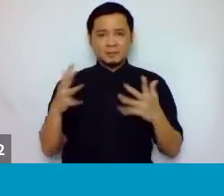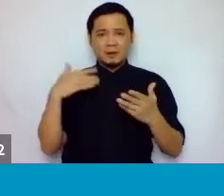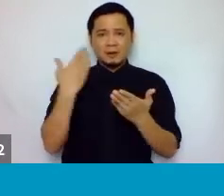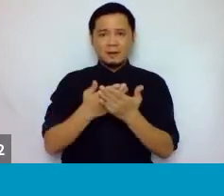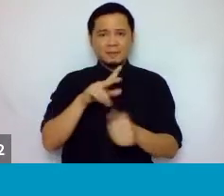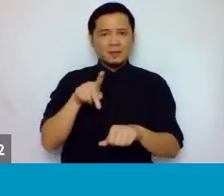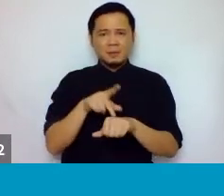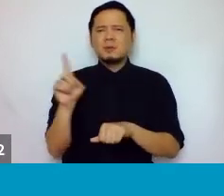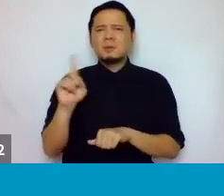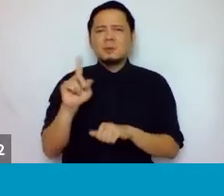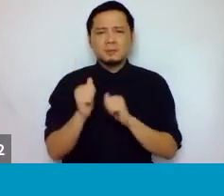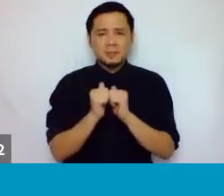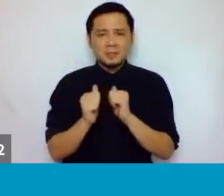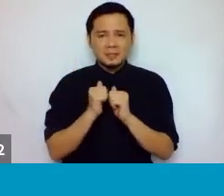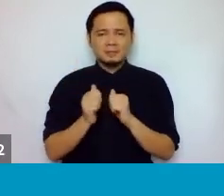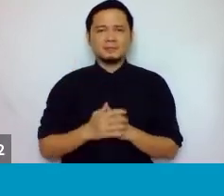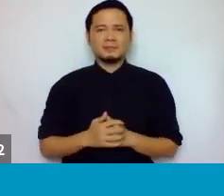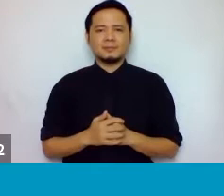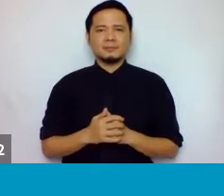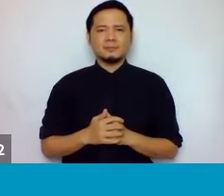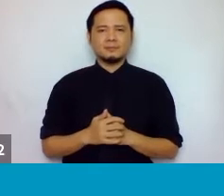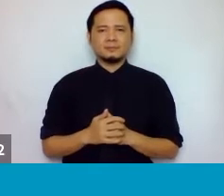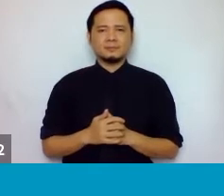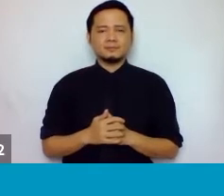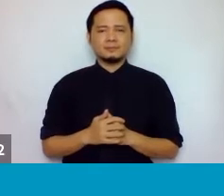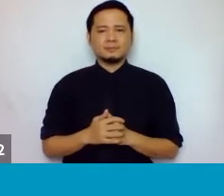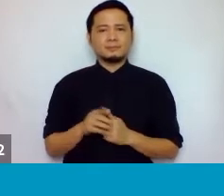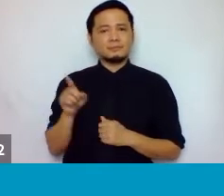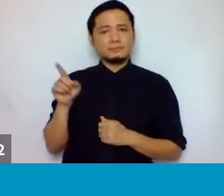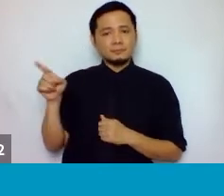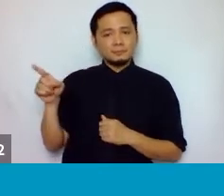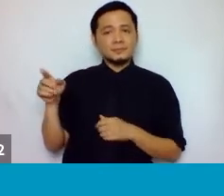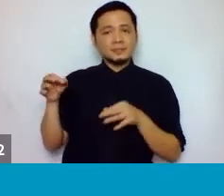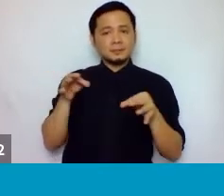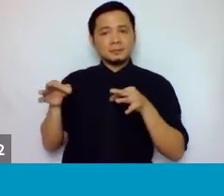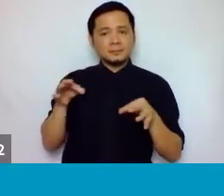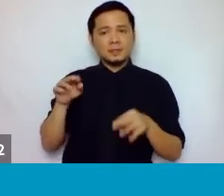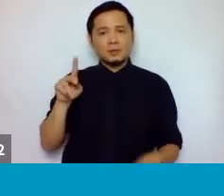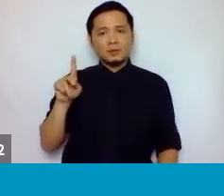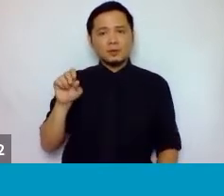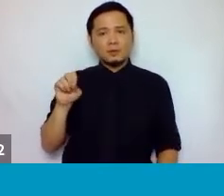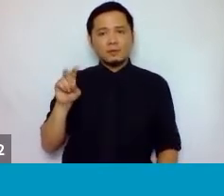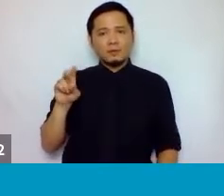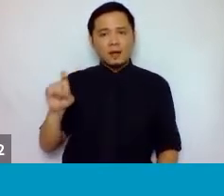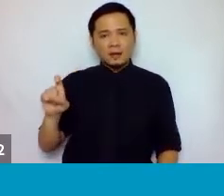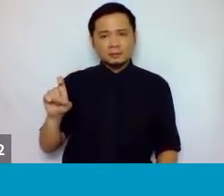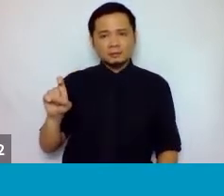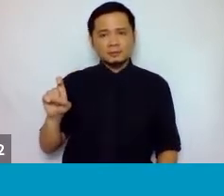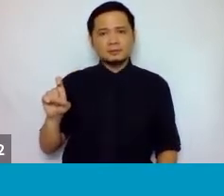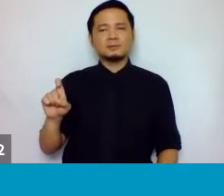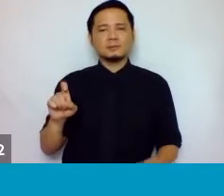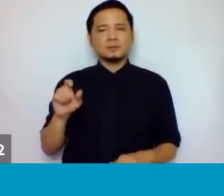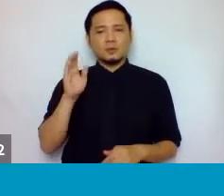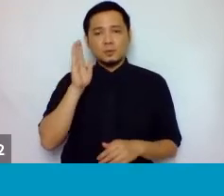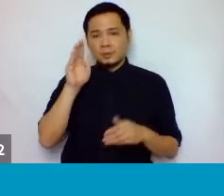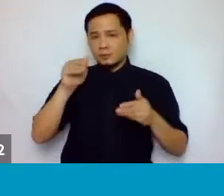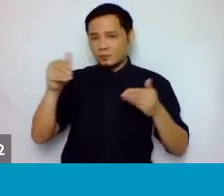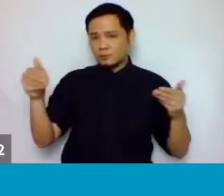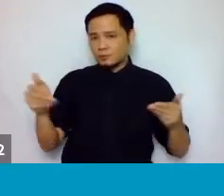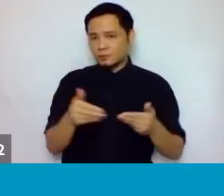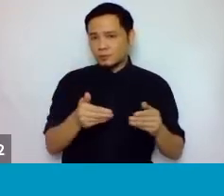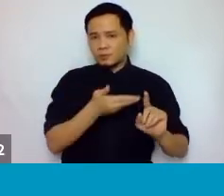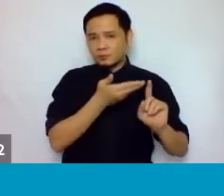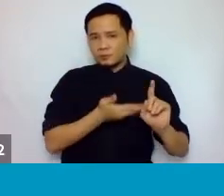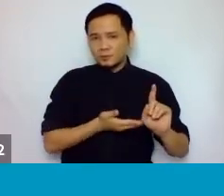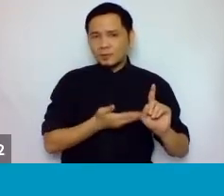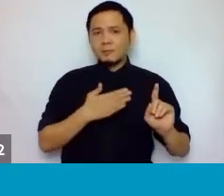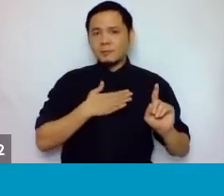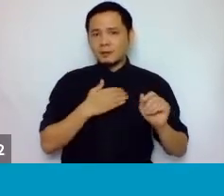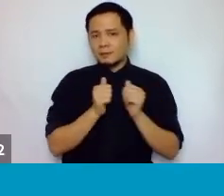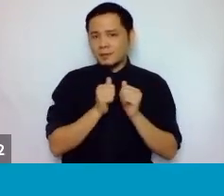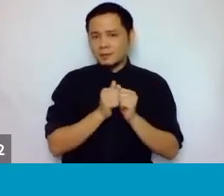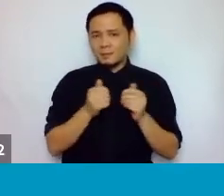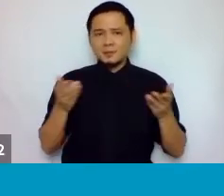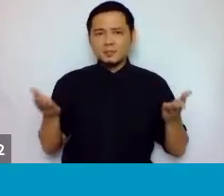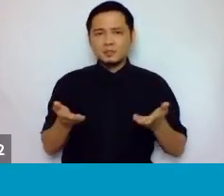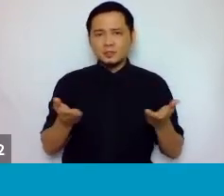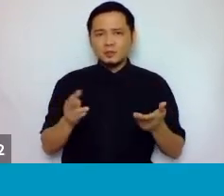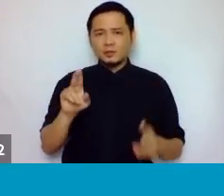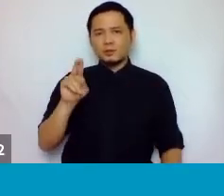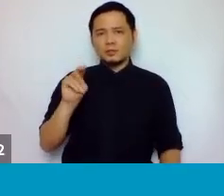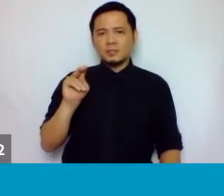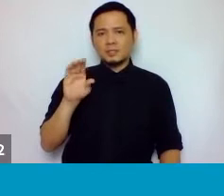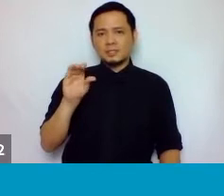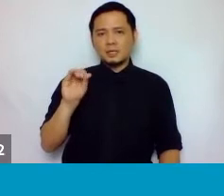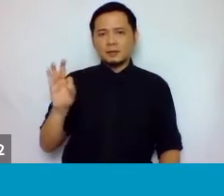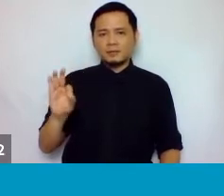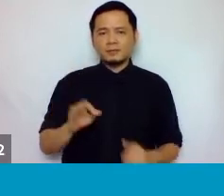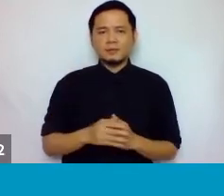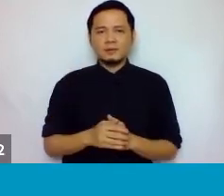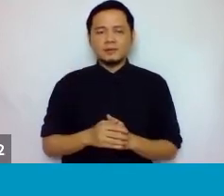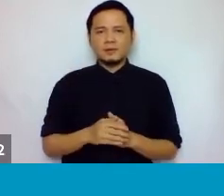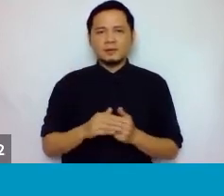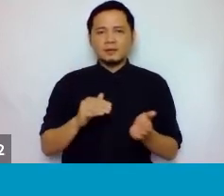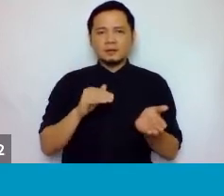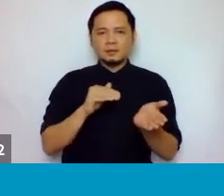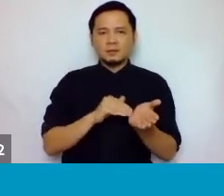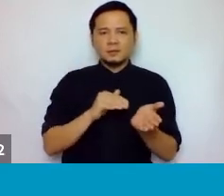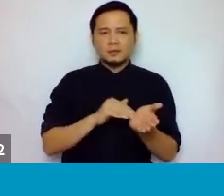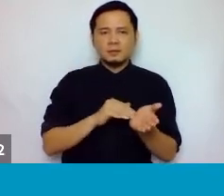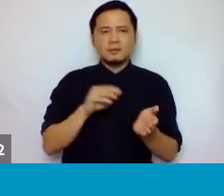So to discuss more about the Covax Facility, I am pleased to introduce my colleague here in UNICEF, Doc Mark Benjamin Quiazon.